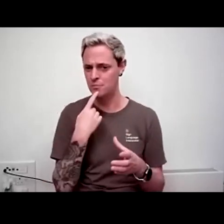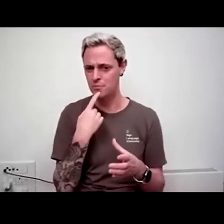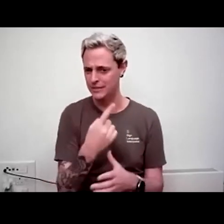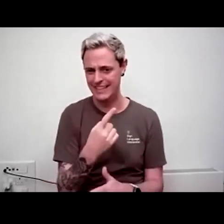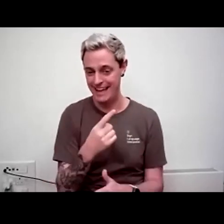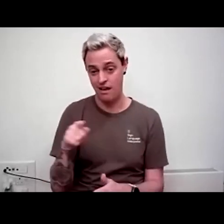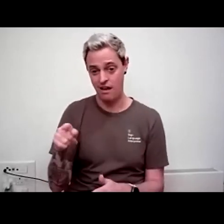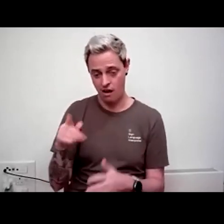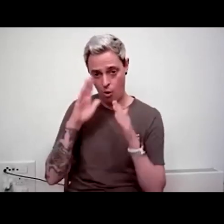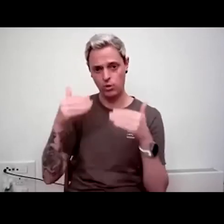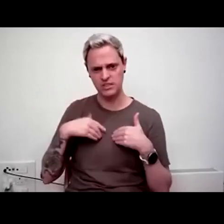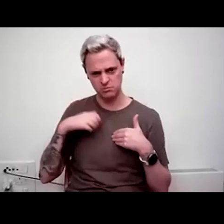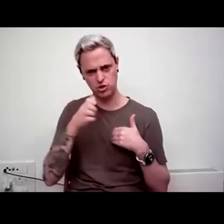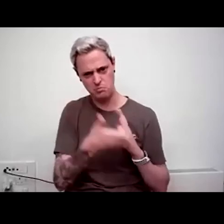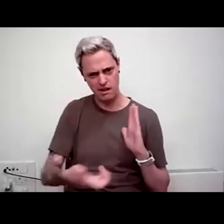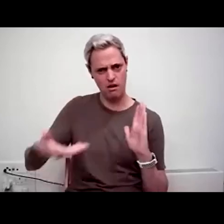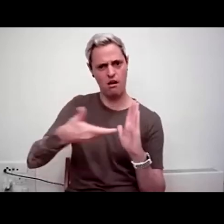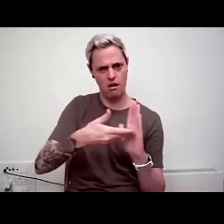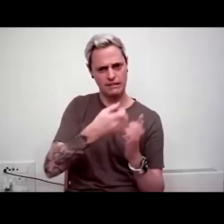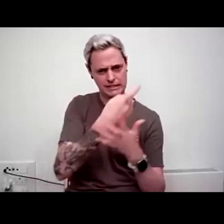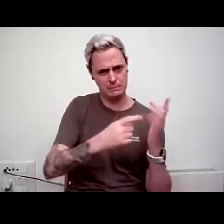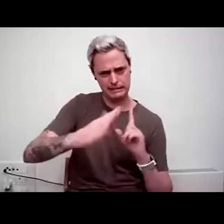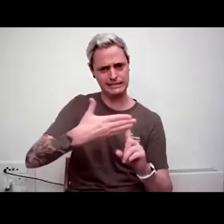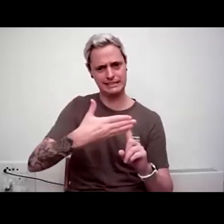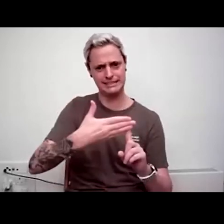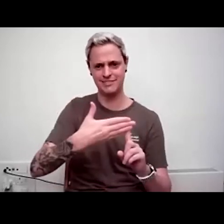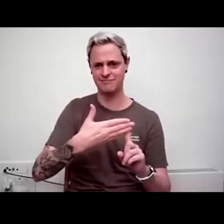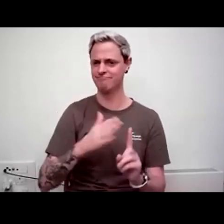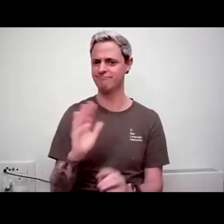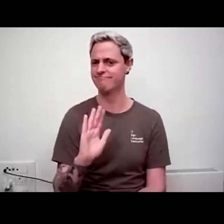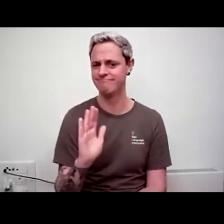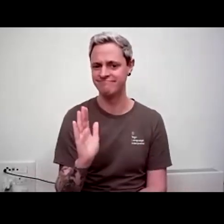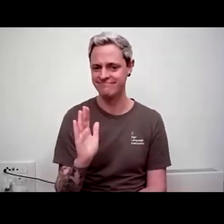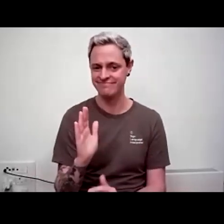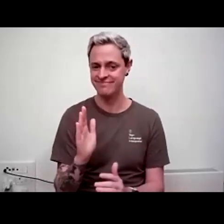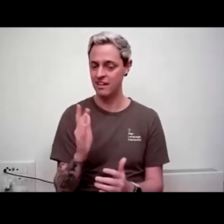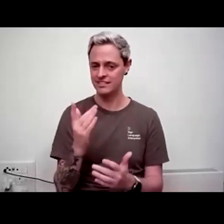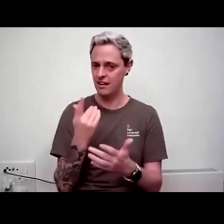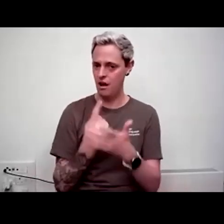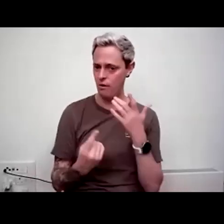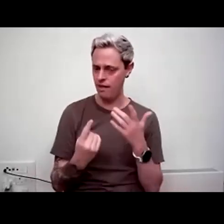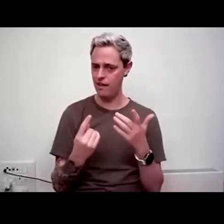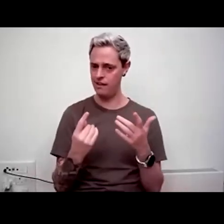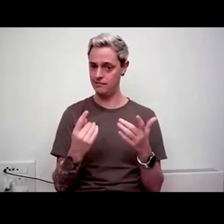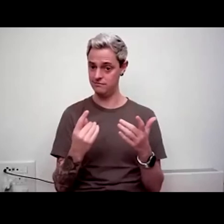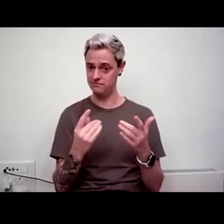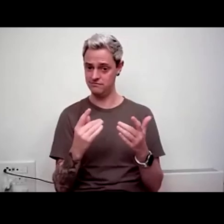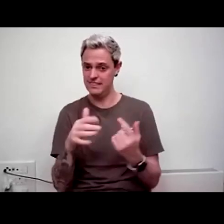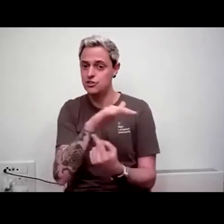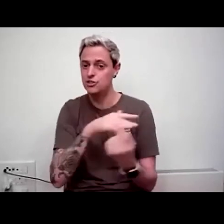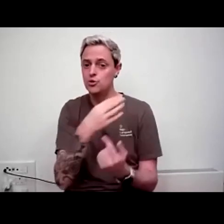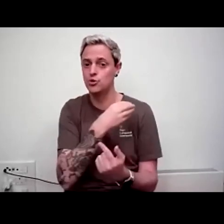ought to be thought of as a disability in any other sense than as is put forward by the social model